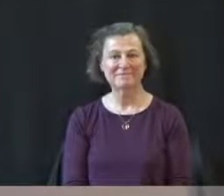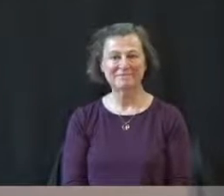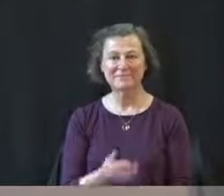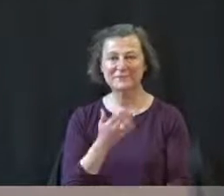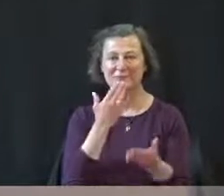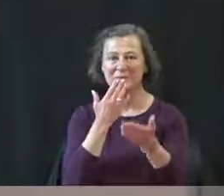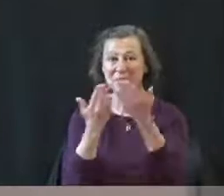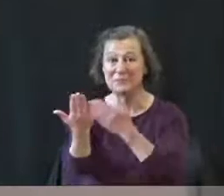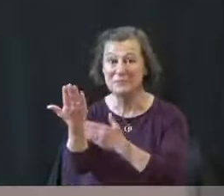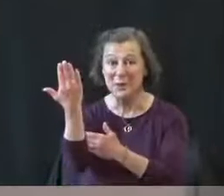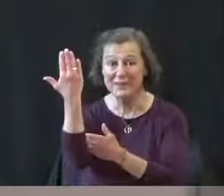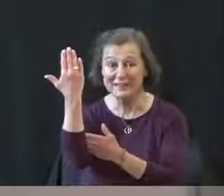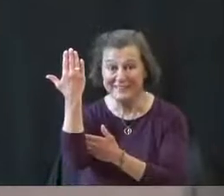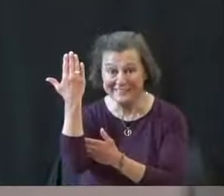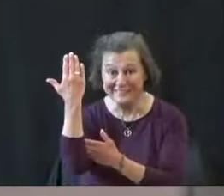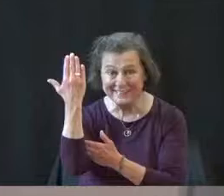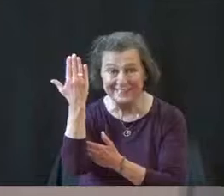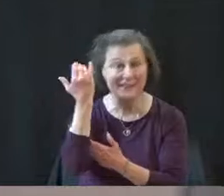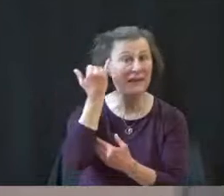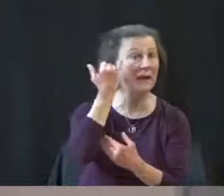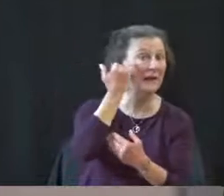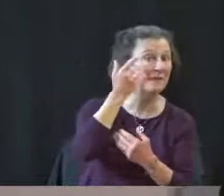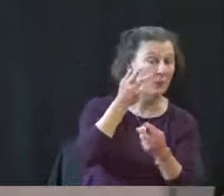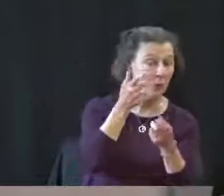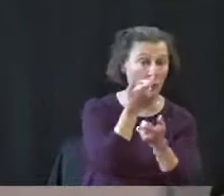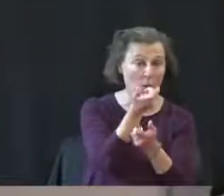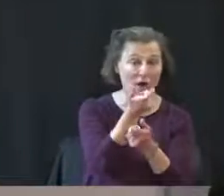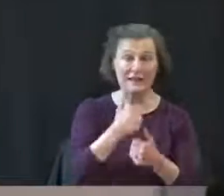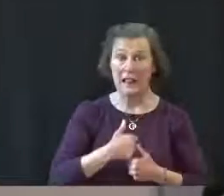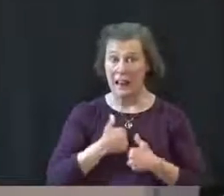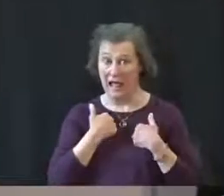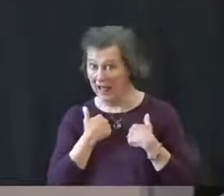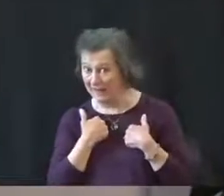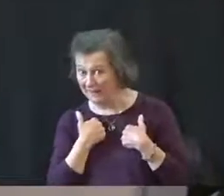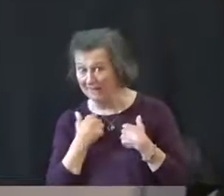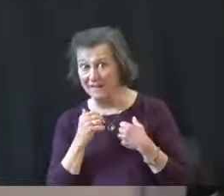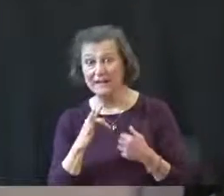Good morning! If you are watching this live and if you're watching it later on, hello!